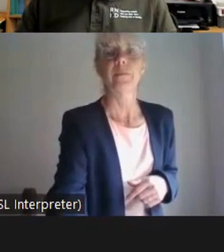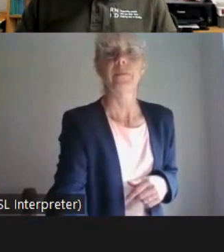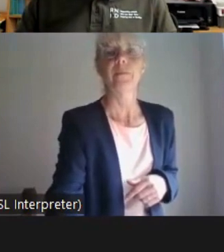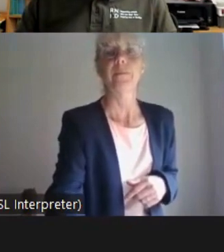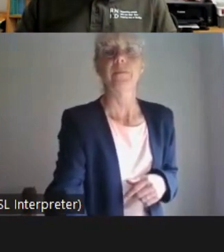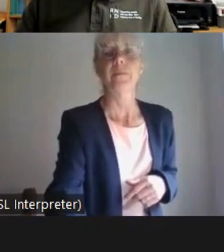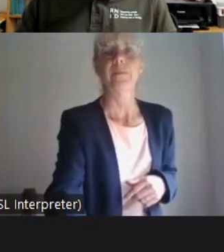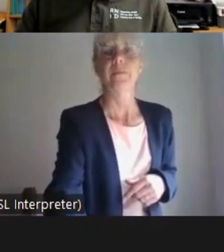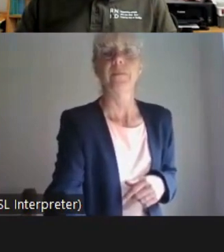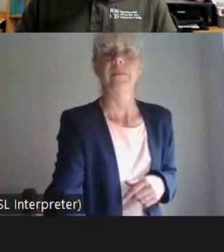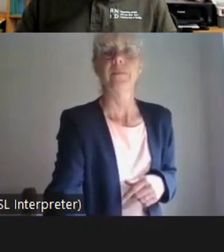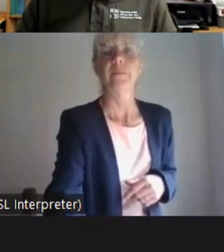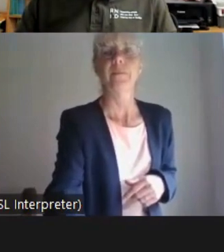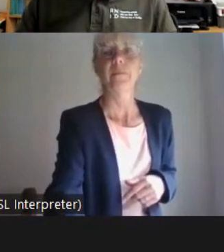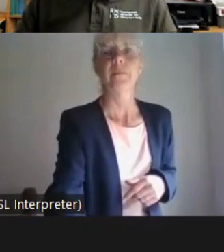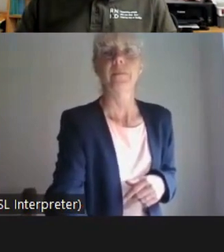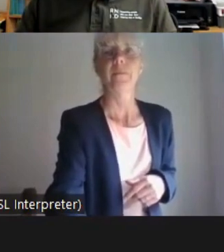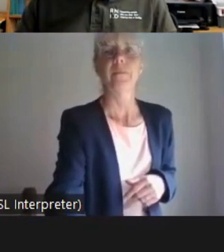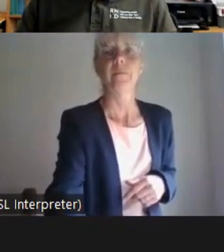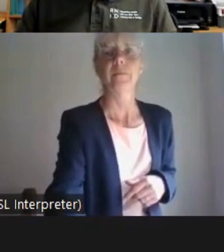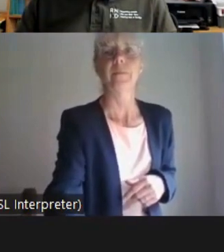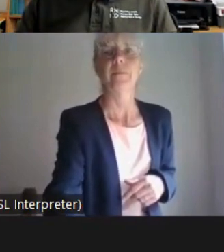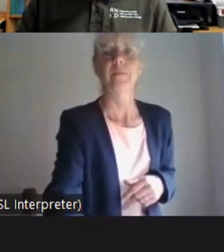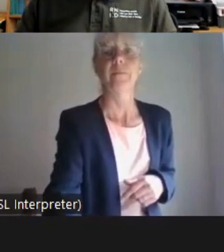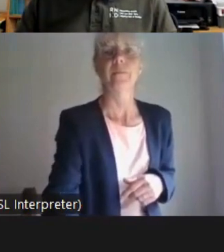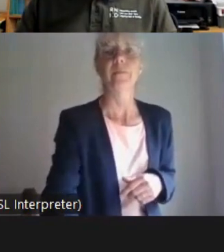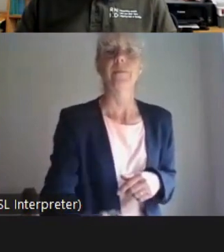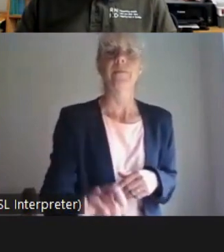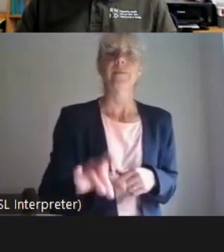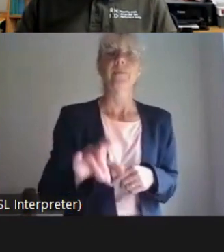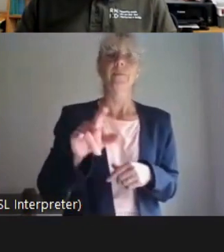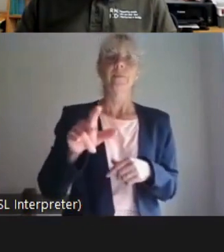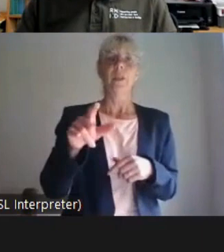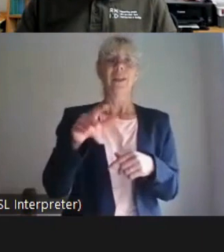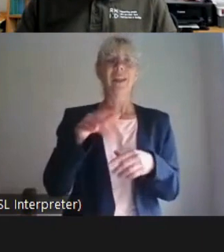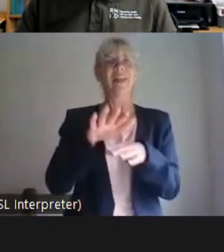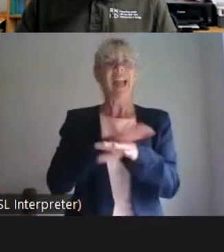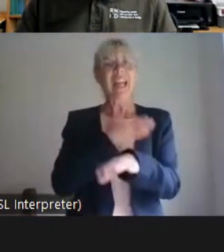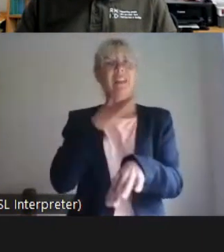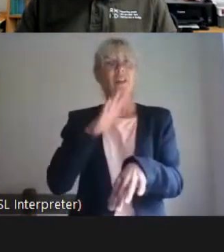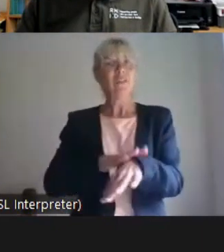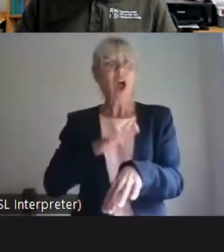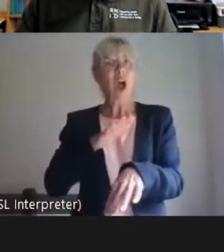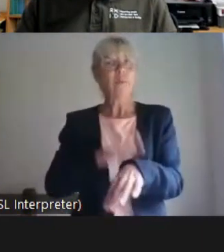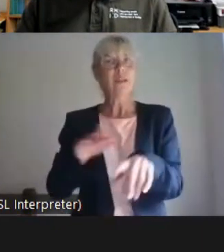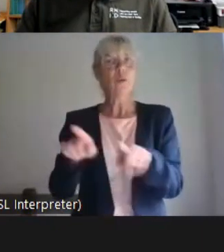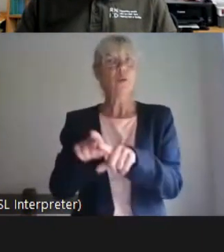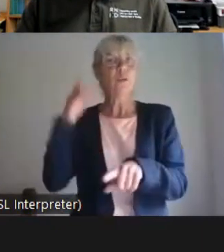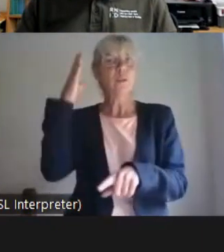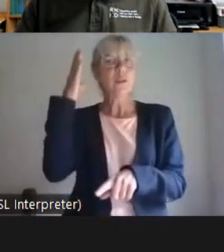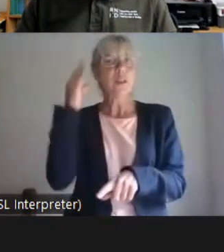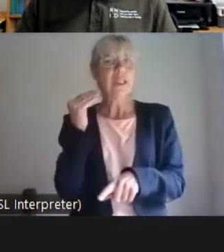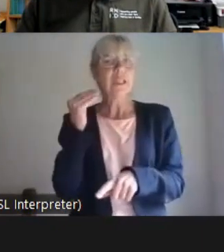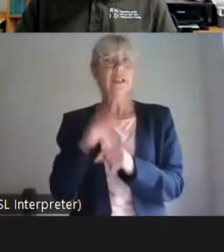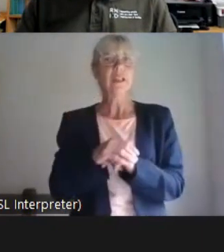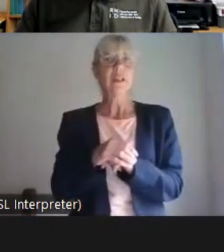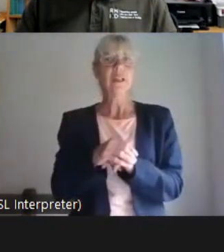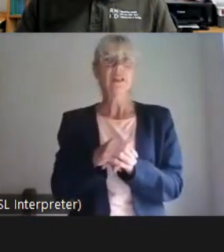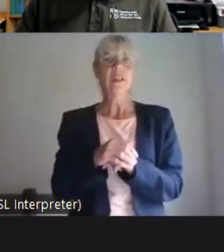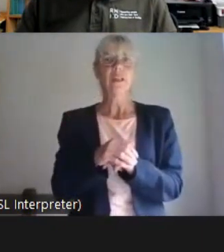the uh as collectors said the type so um at at the age if we go right to the age of five